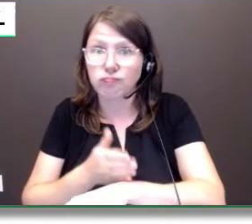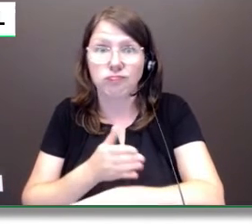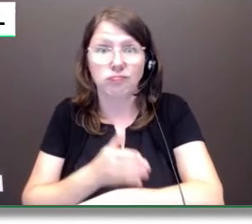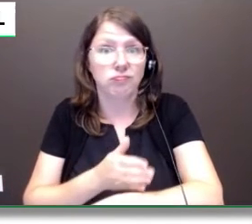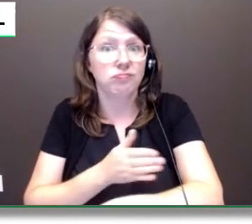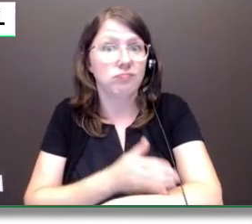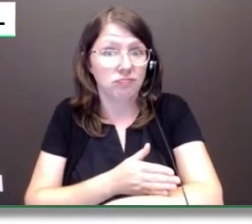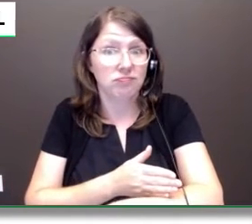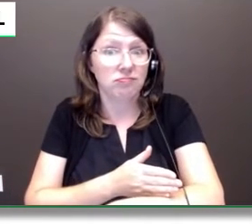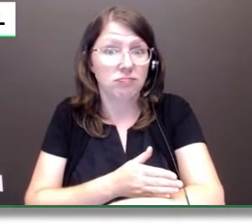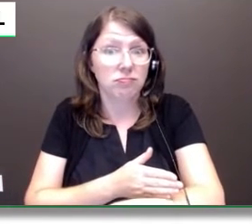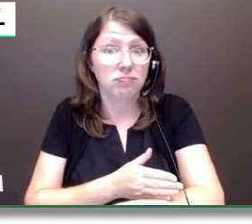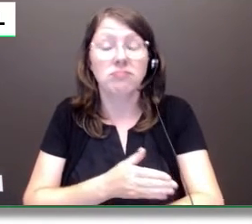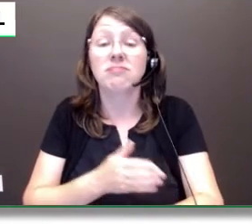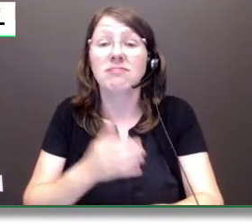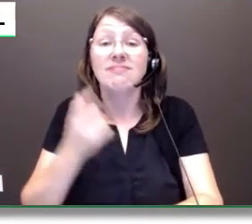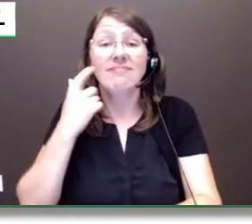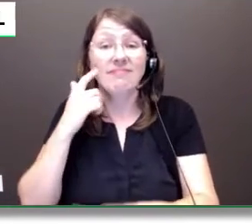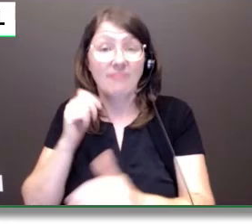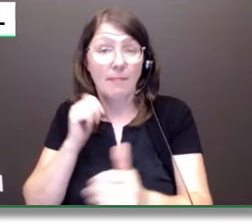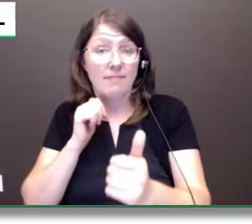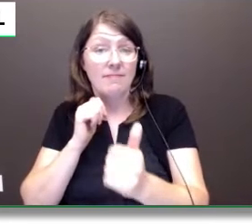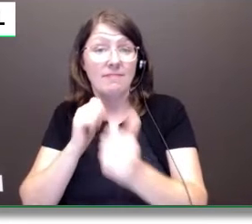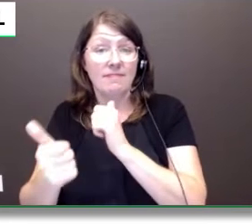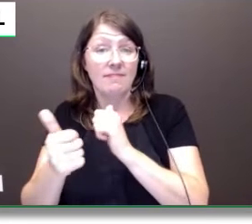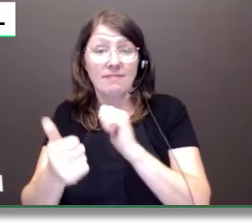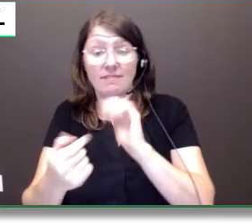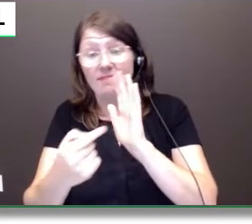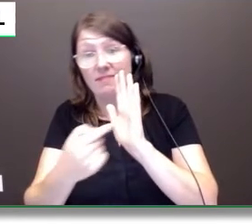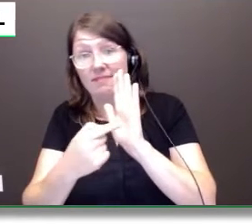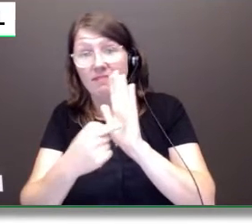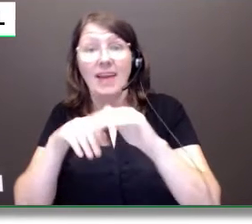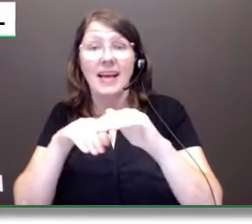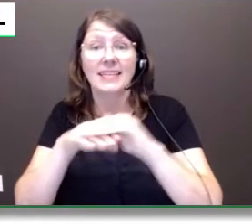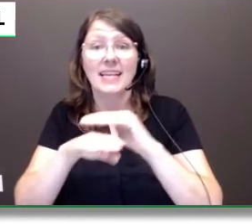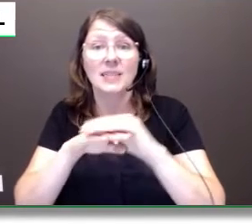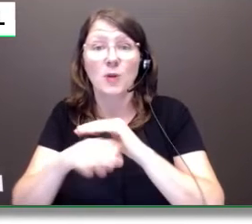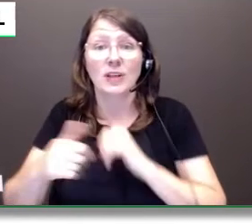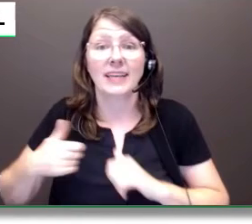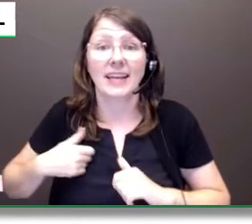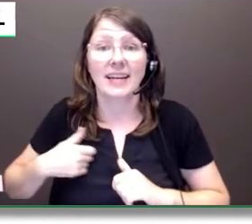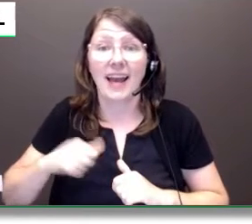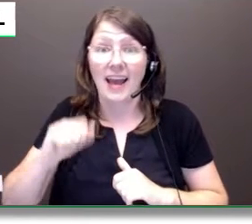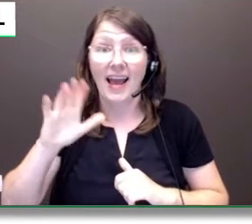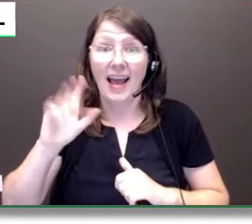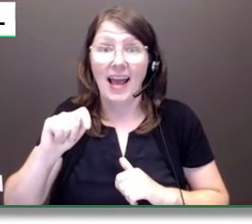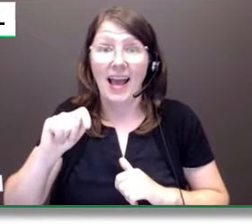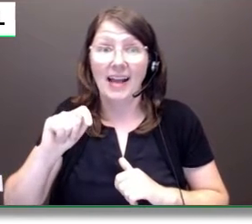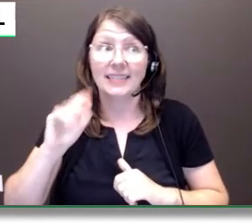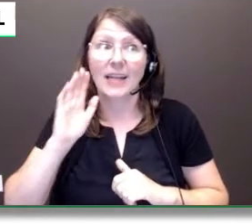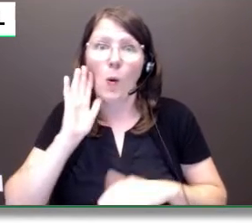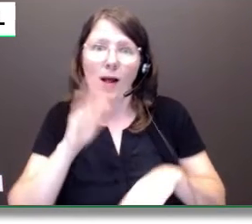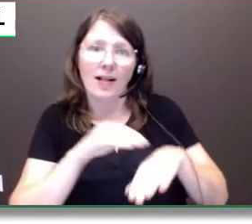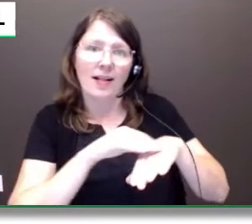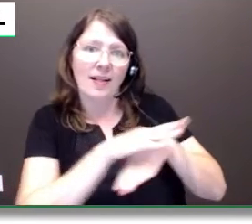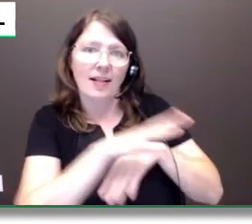or Accessible Canada Act. Um that's definitely going to help things within national park and hopefully bridge that planning process that kind of to now